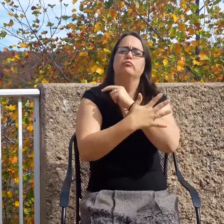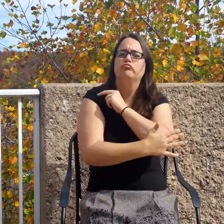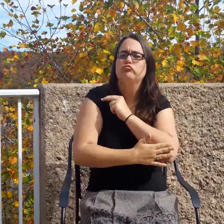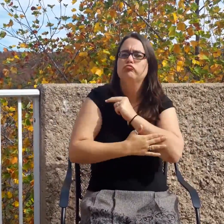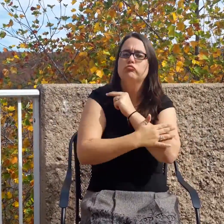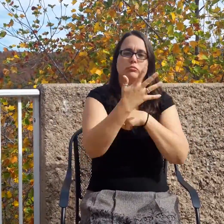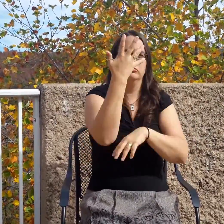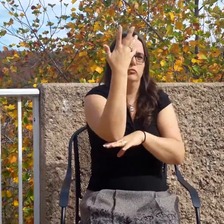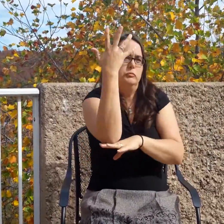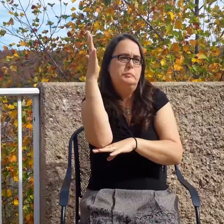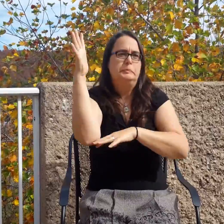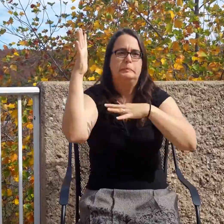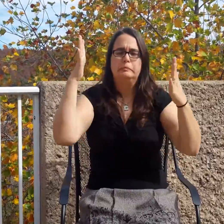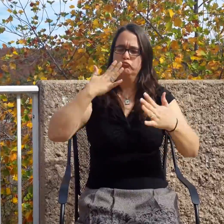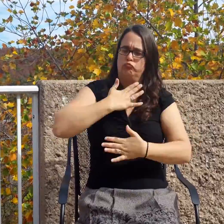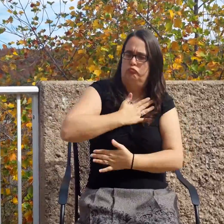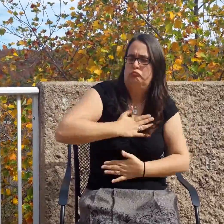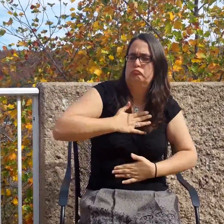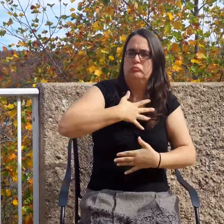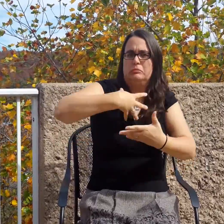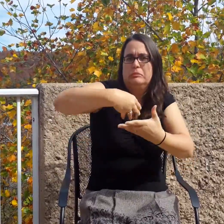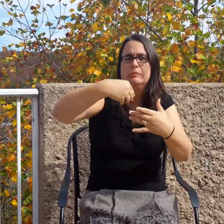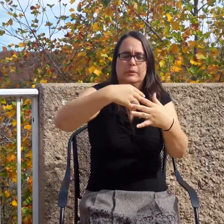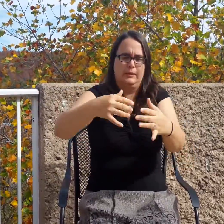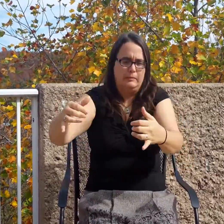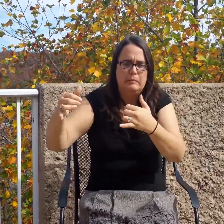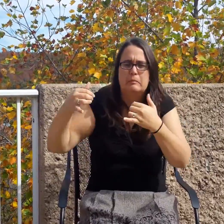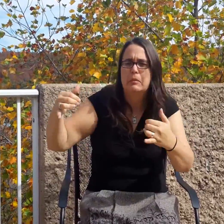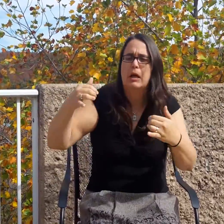I grew up in the woods, enjoying the trees and the outdoors.